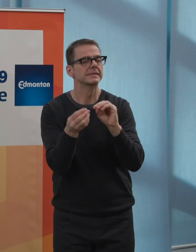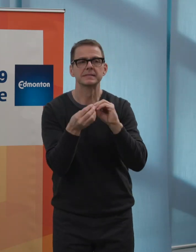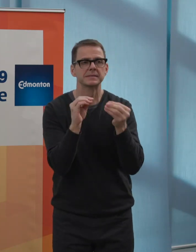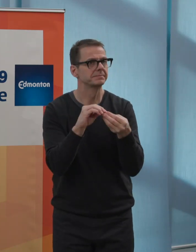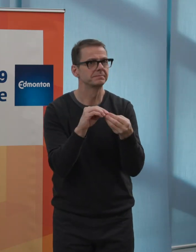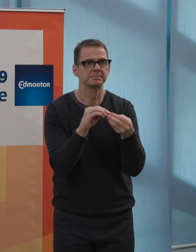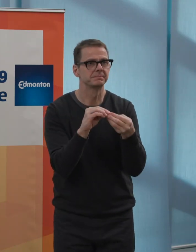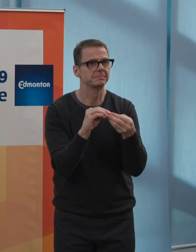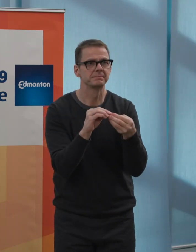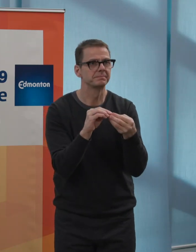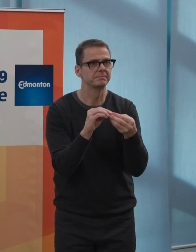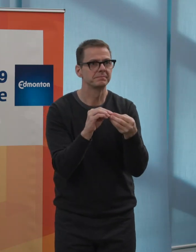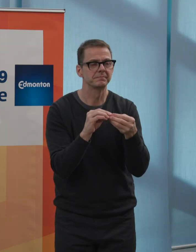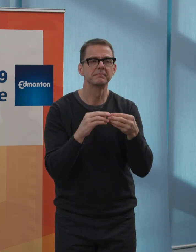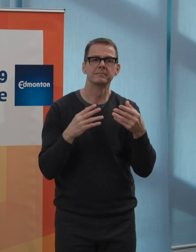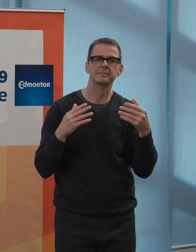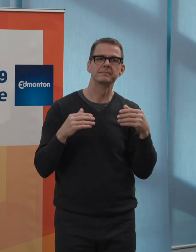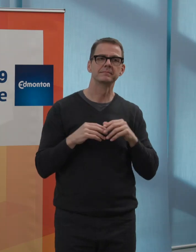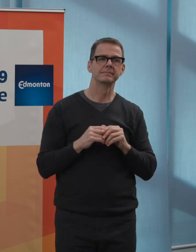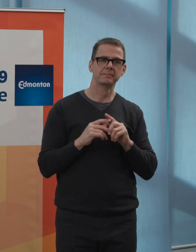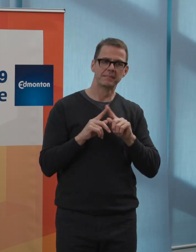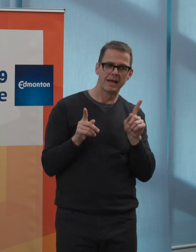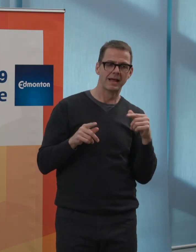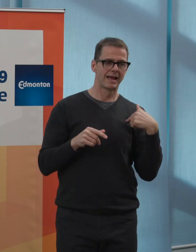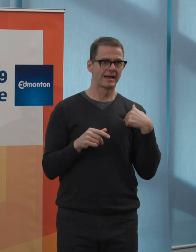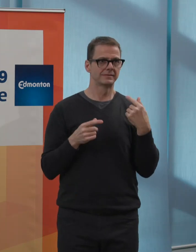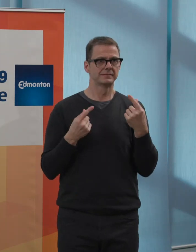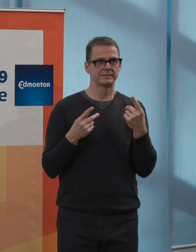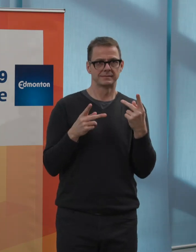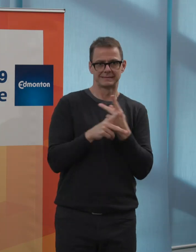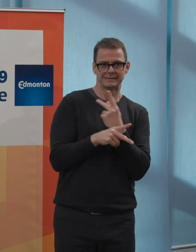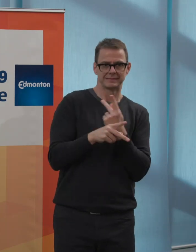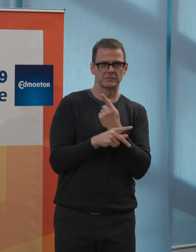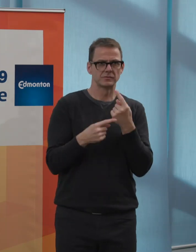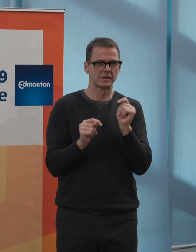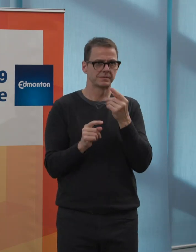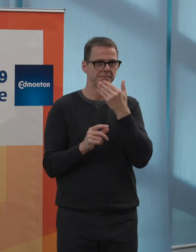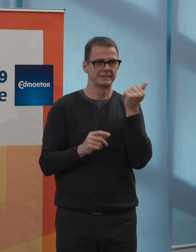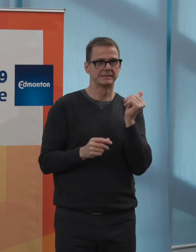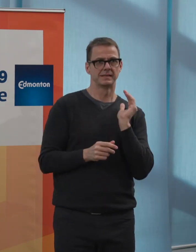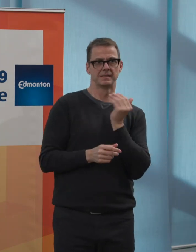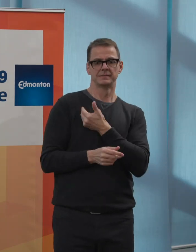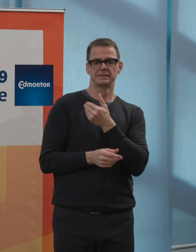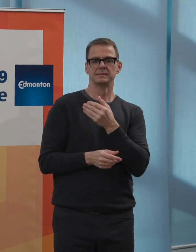maximizing the use of our employees throughout the organization regardless